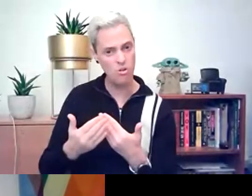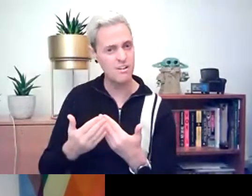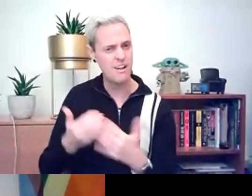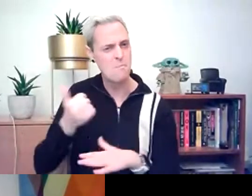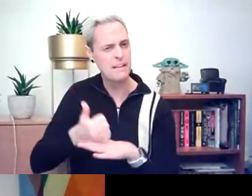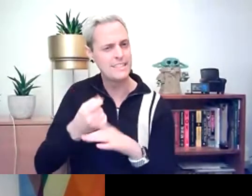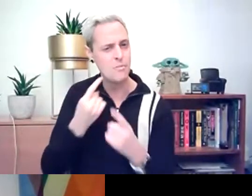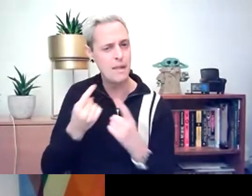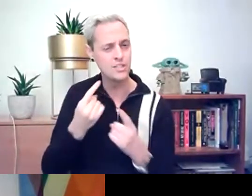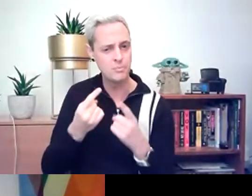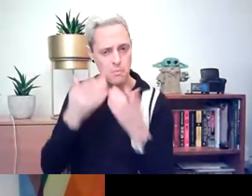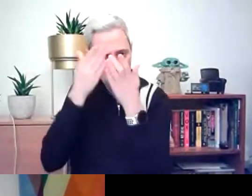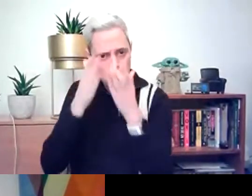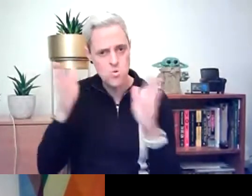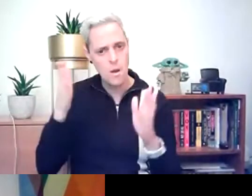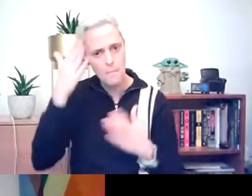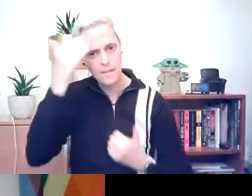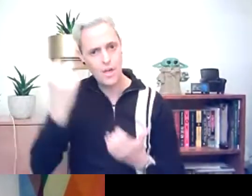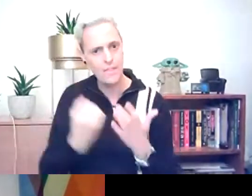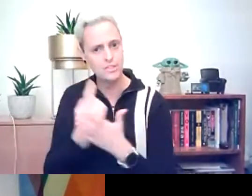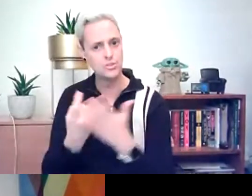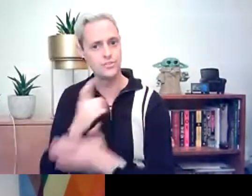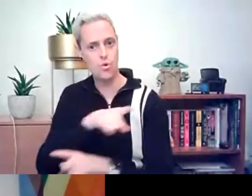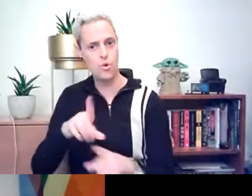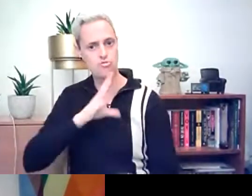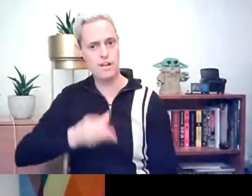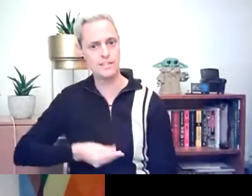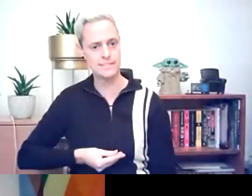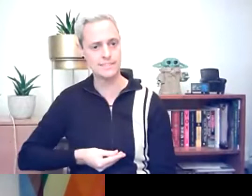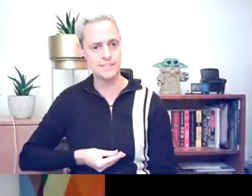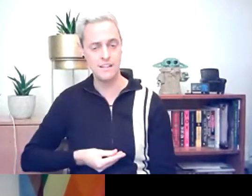and mental health issues for trans people, is it you know sort of the every day or the